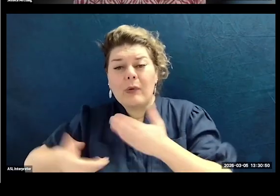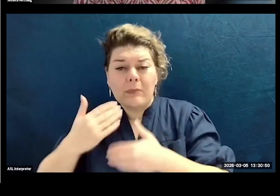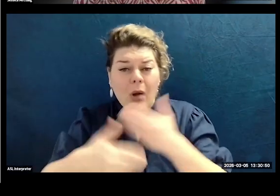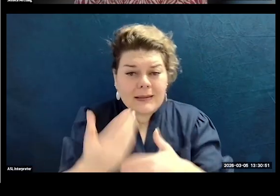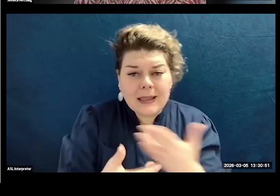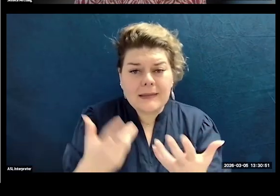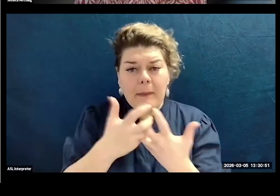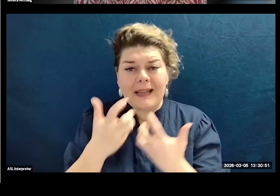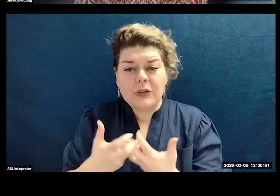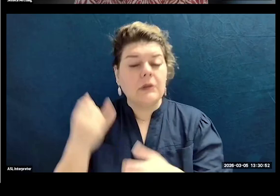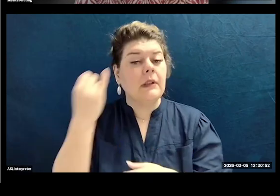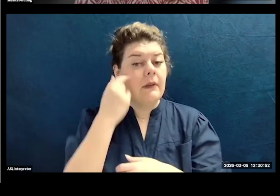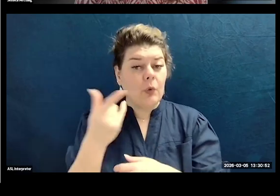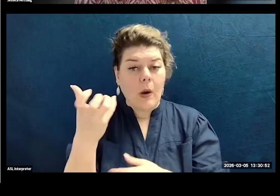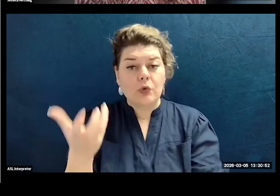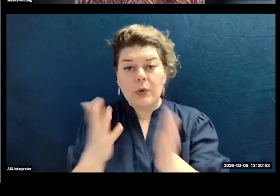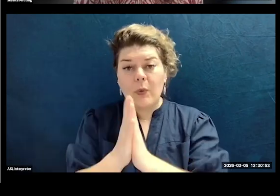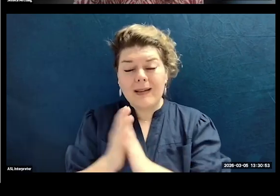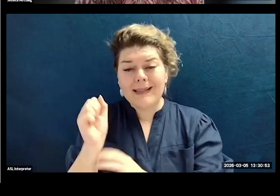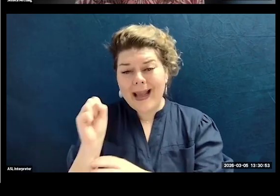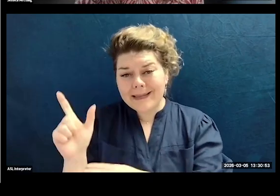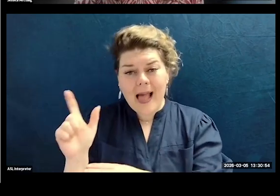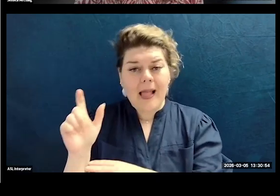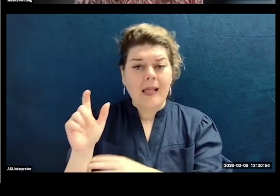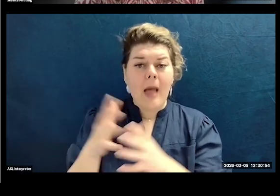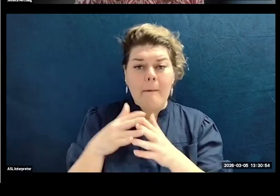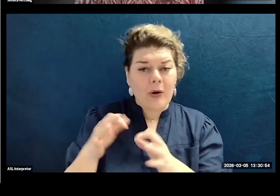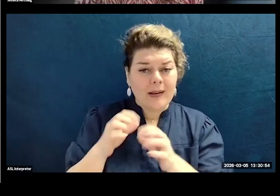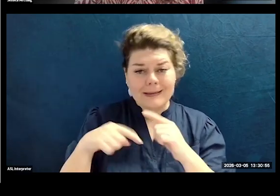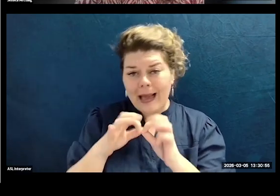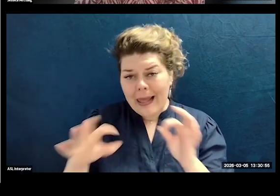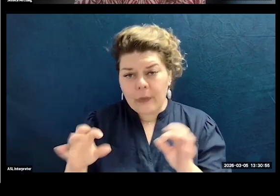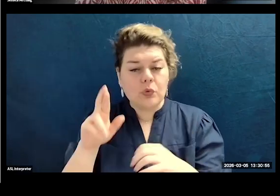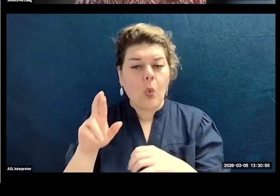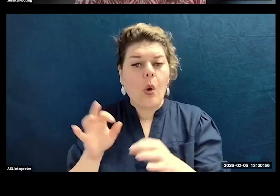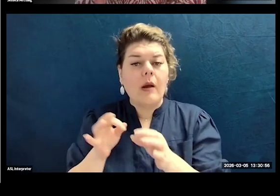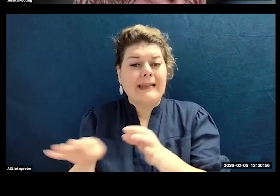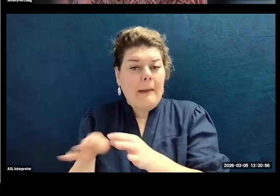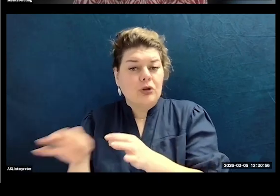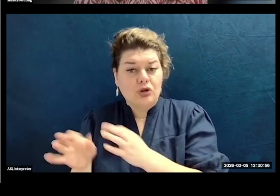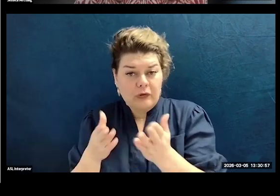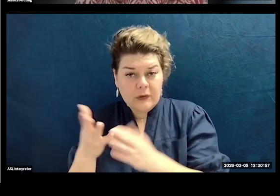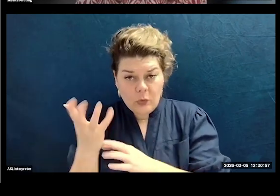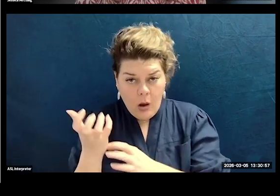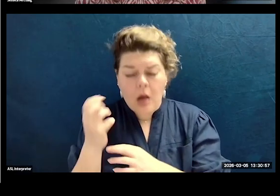if you'd like to request American Sign Language or live captioning services, if you'd like to request a consultation